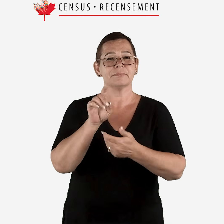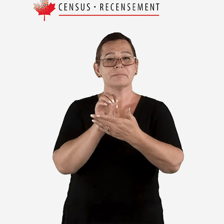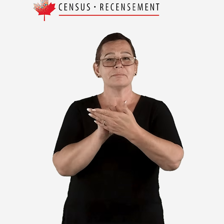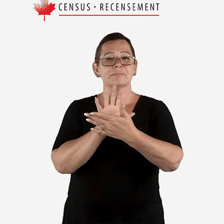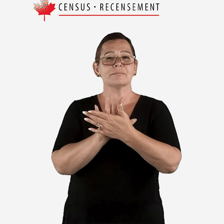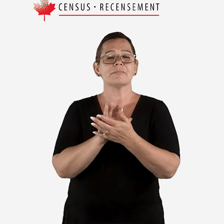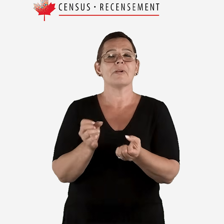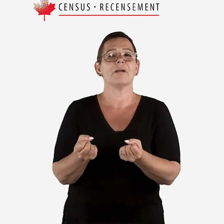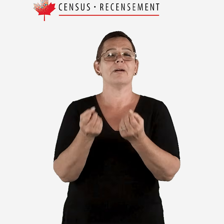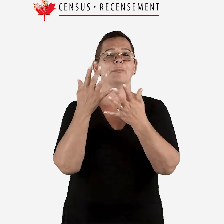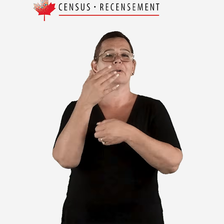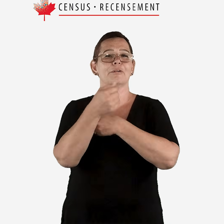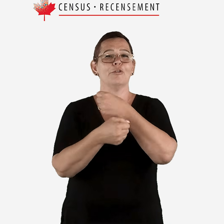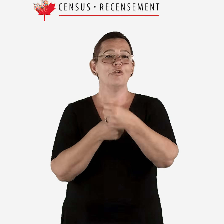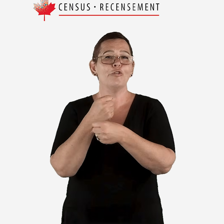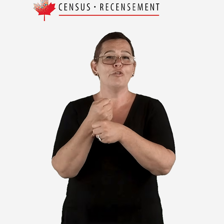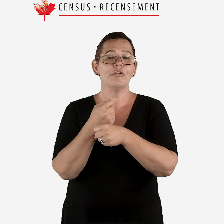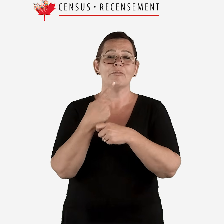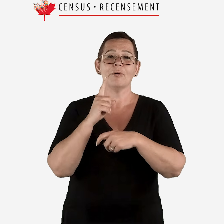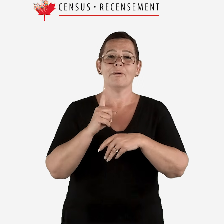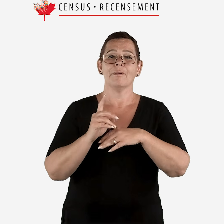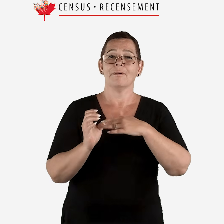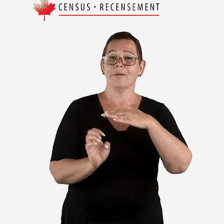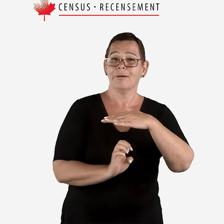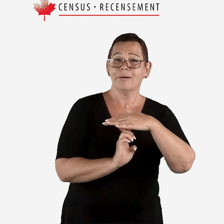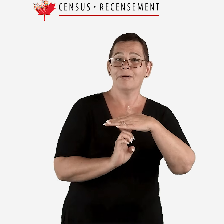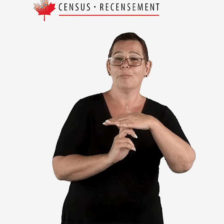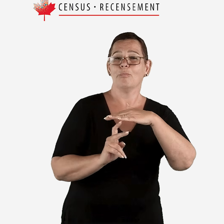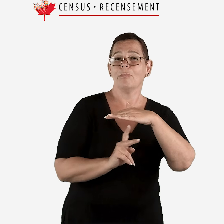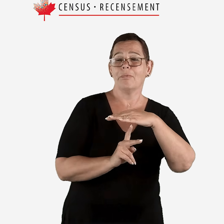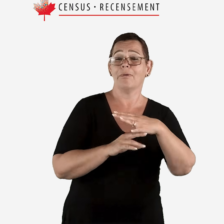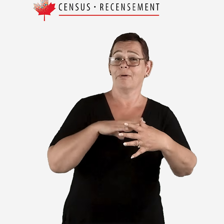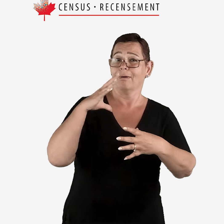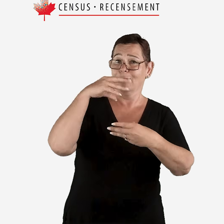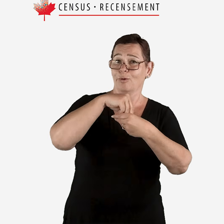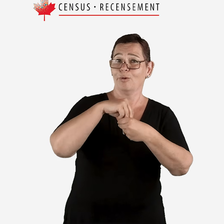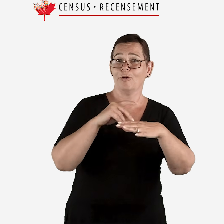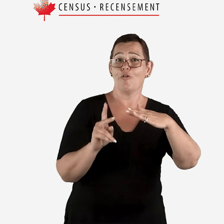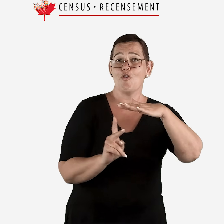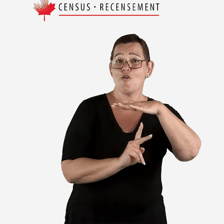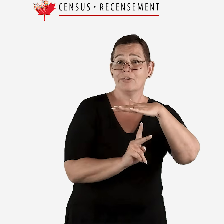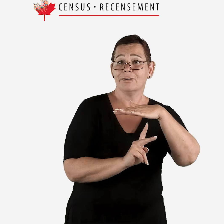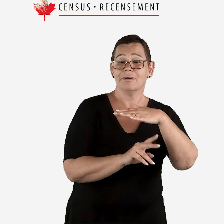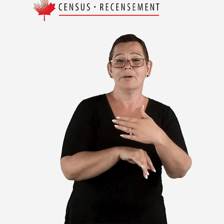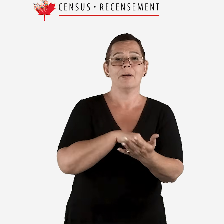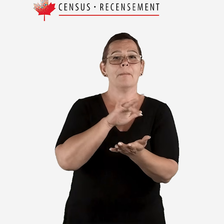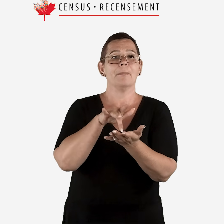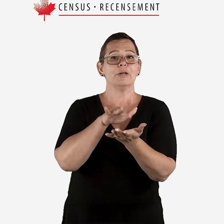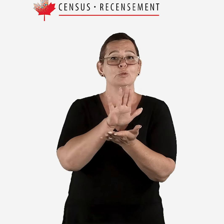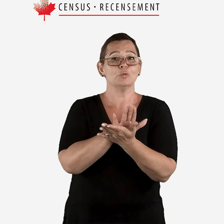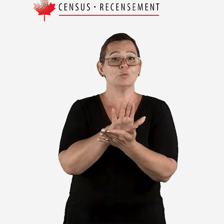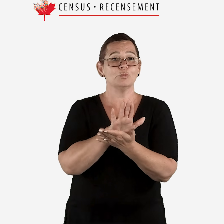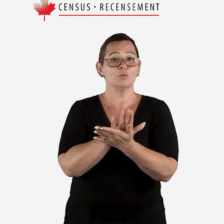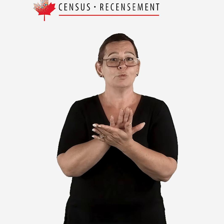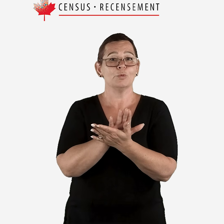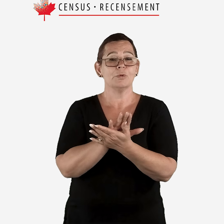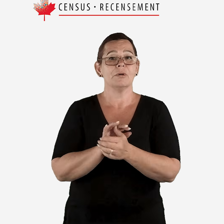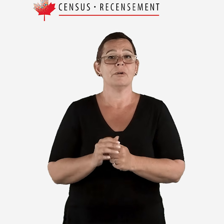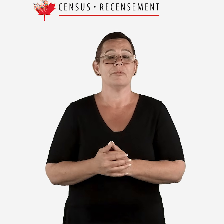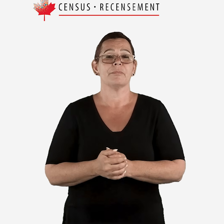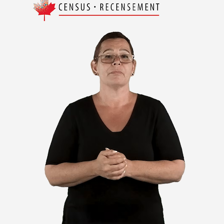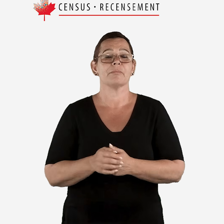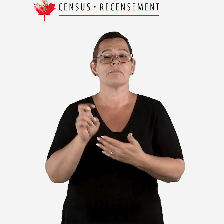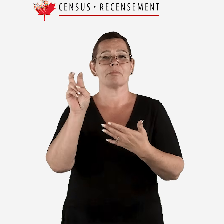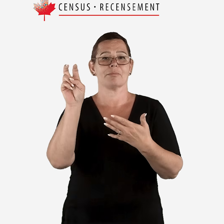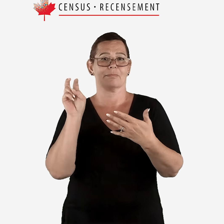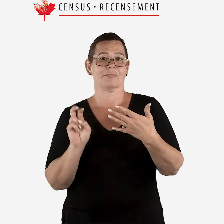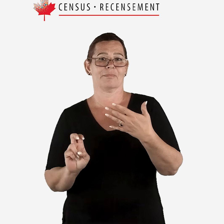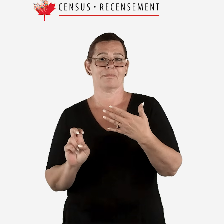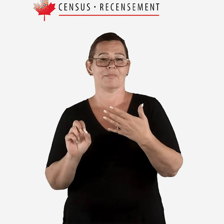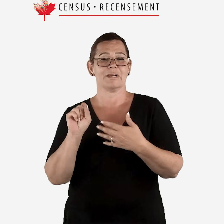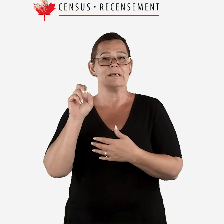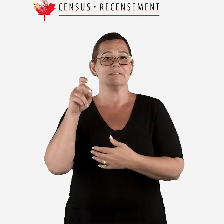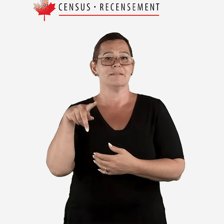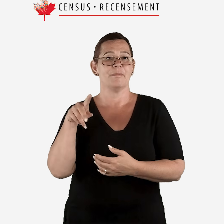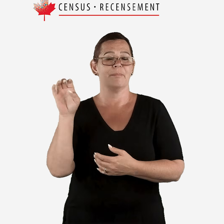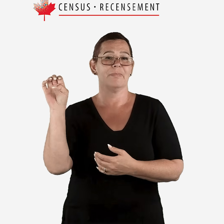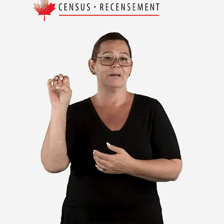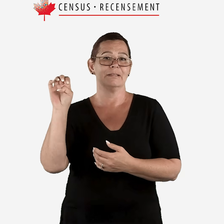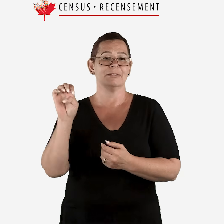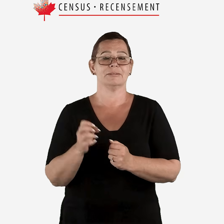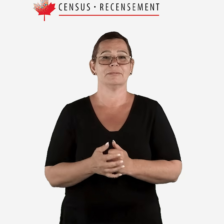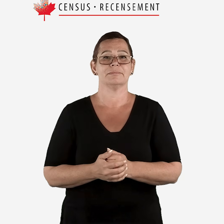Write-in field: Number of years in primary schooling (including kindergarten and middle school). Go to Step E